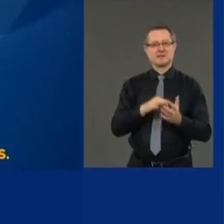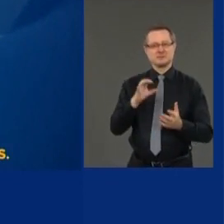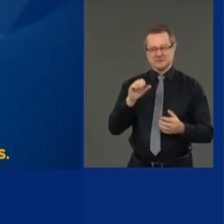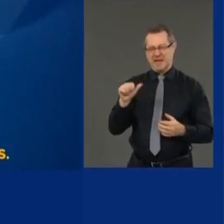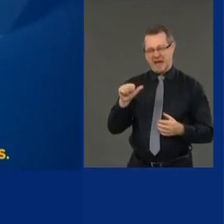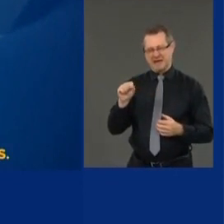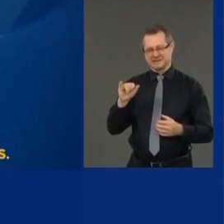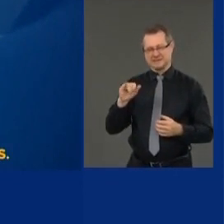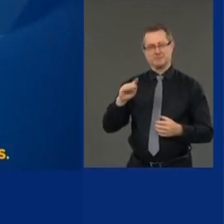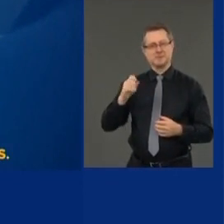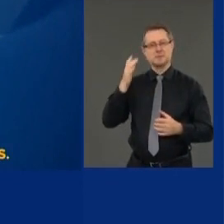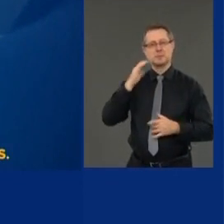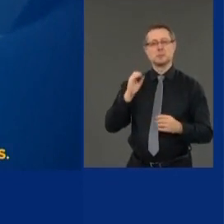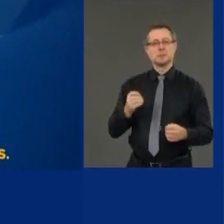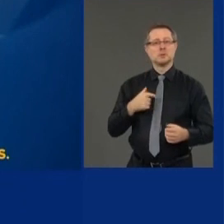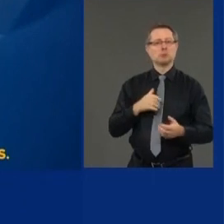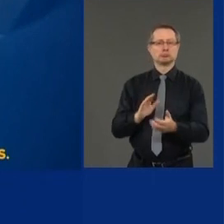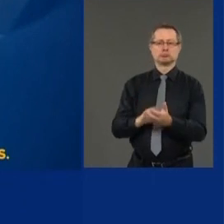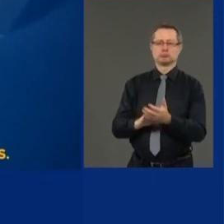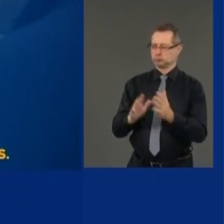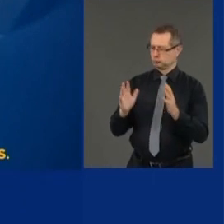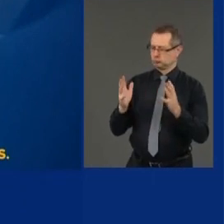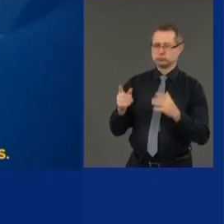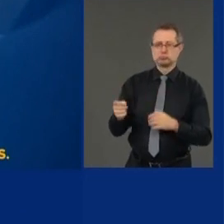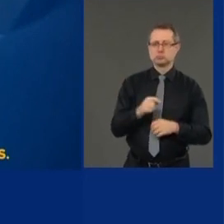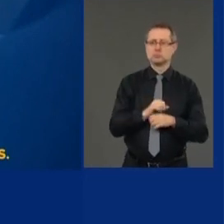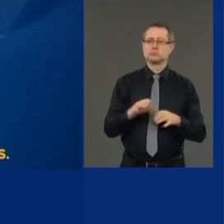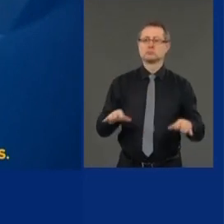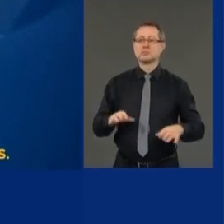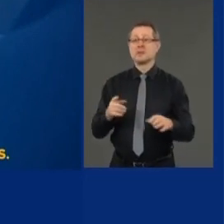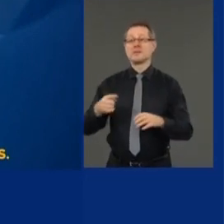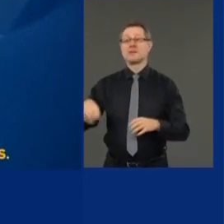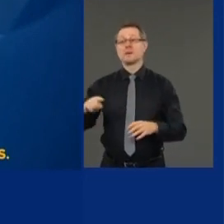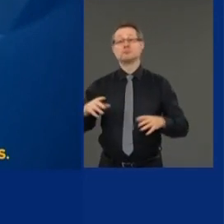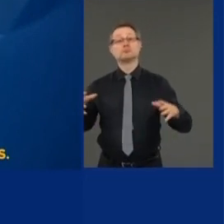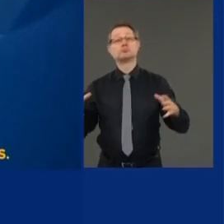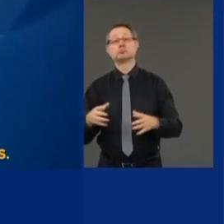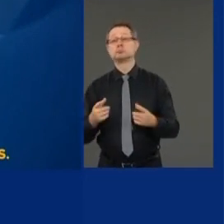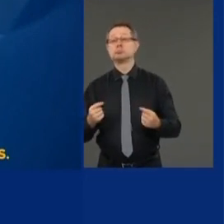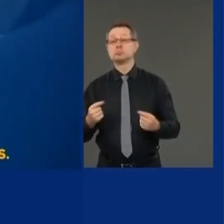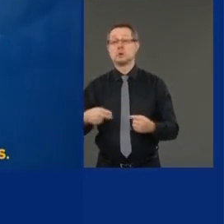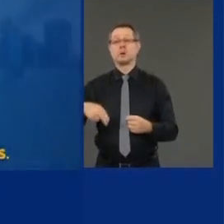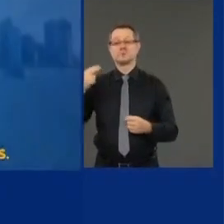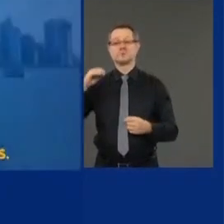THEY WERE ASYMPTOMATIC PEOPLE. SYMPTOMATIC PEOPLE HAD BEEN